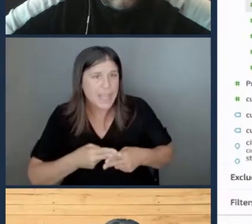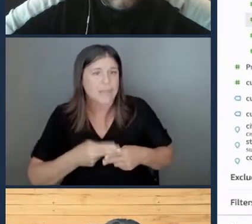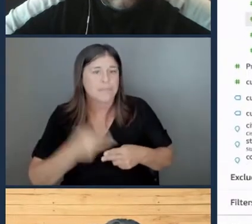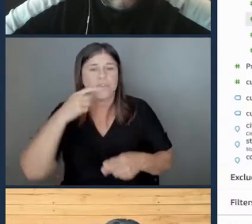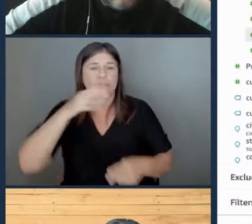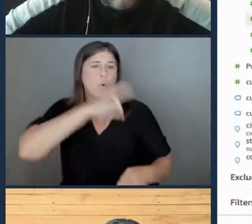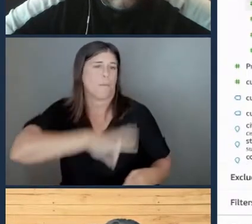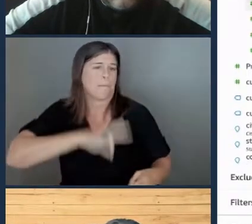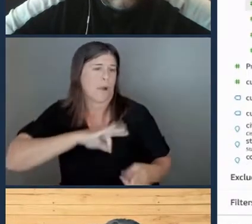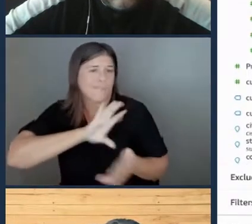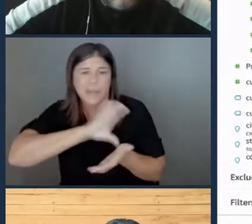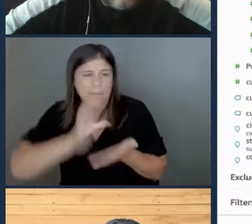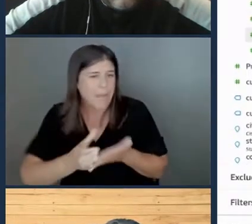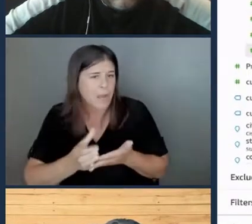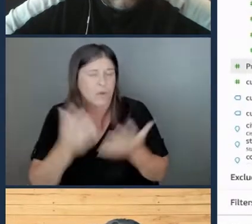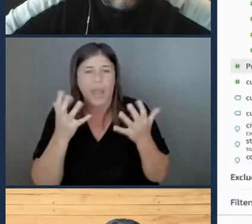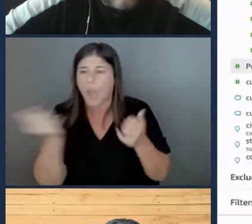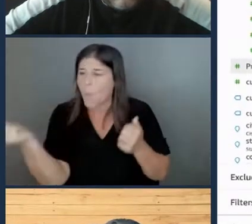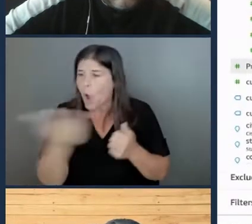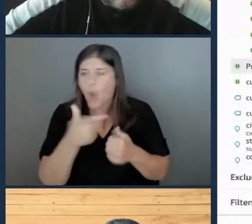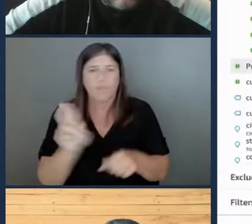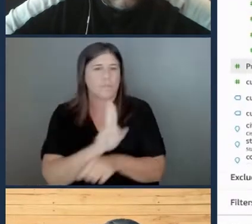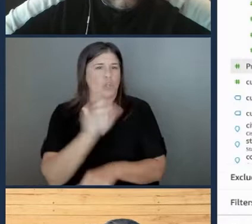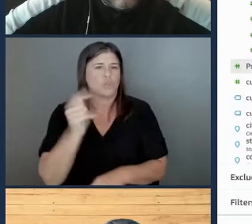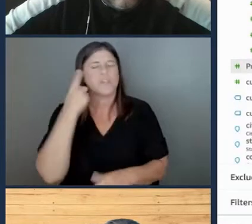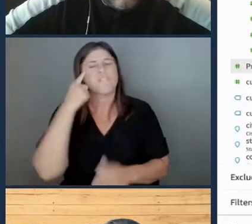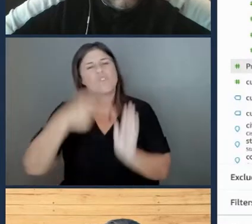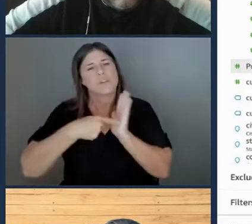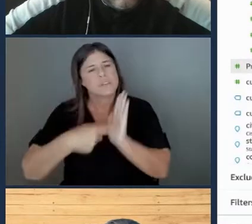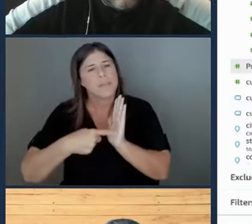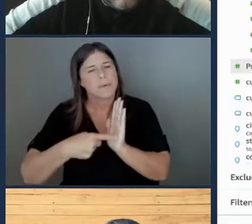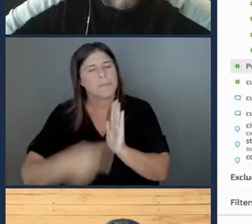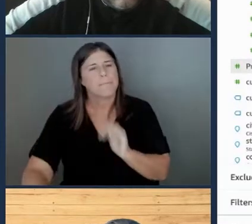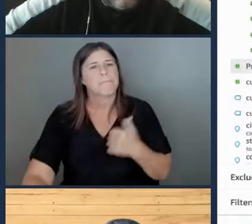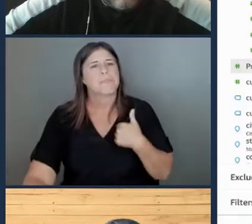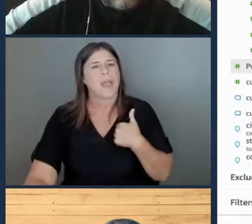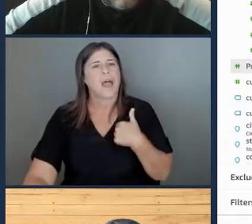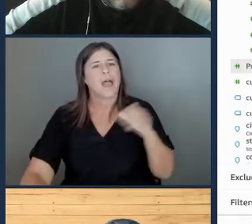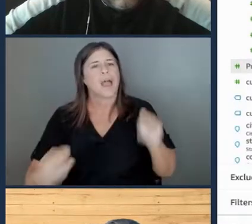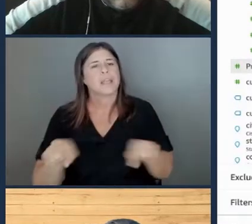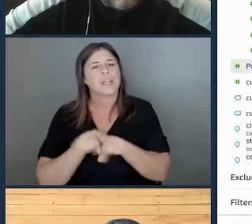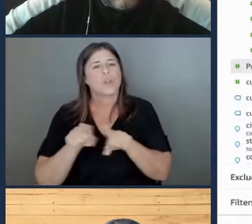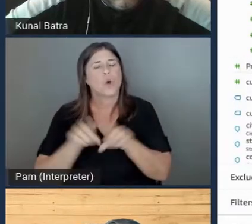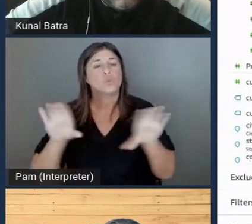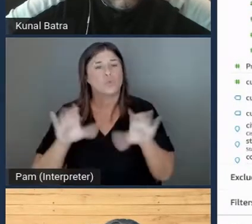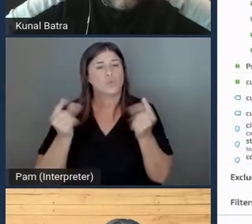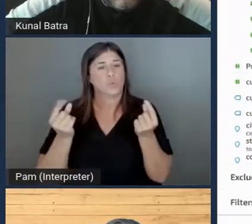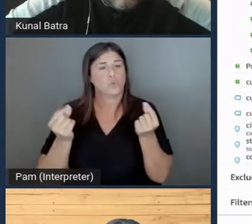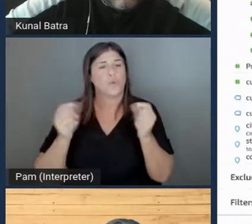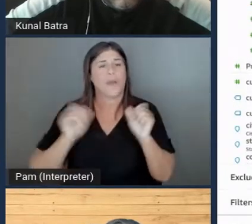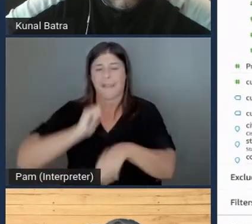I want everybody to use it. So for example, I can also do is I can create calculated field.